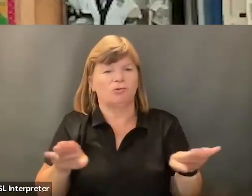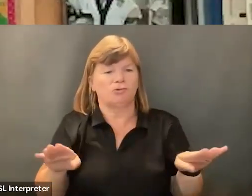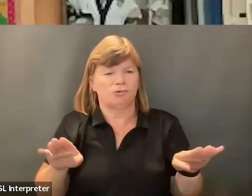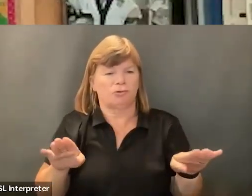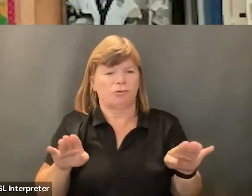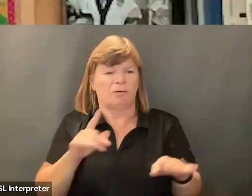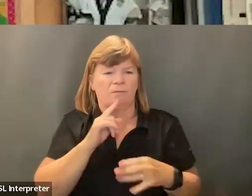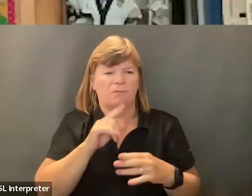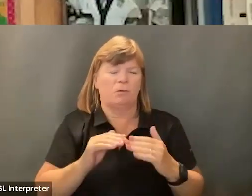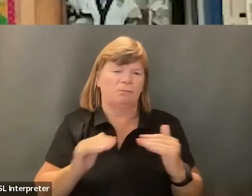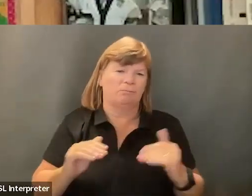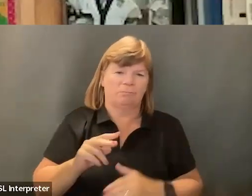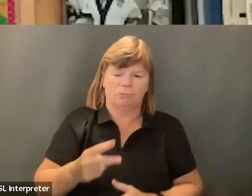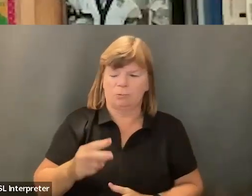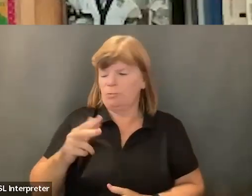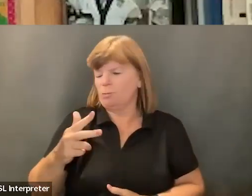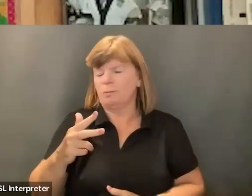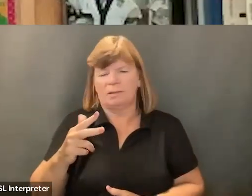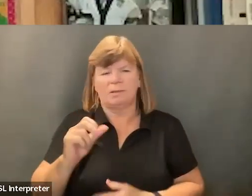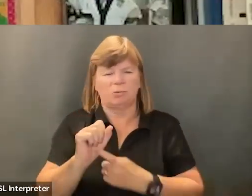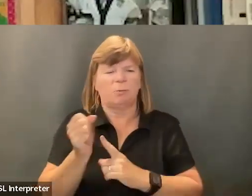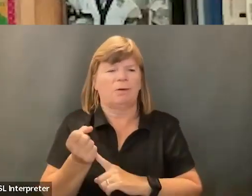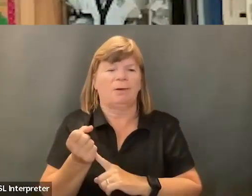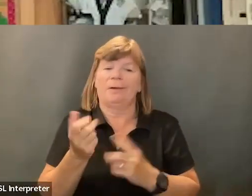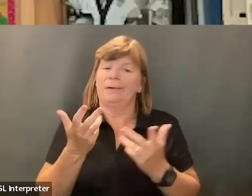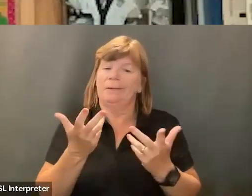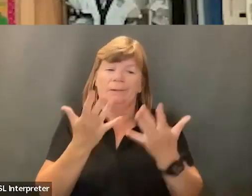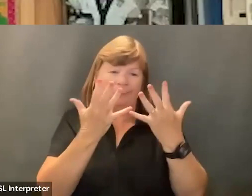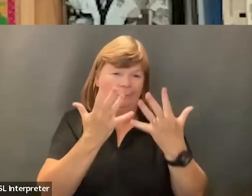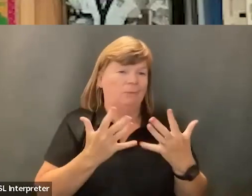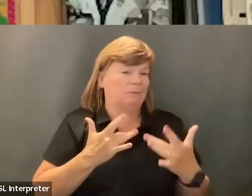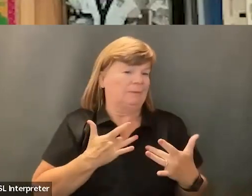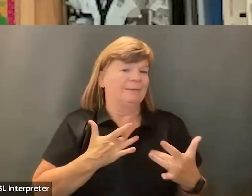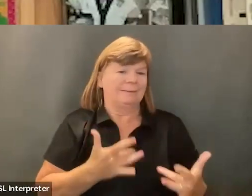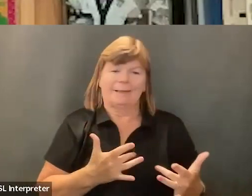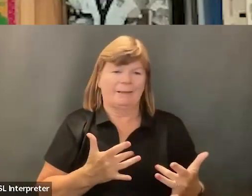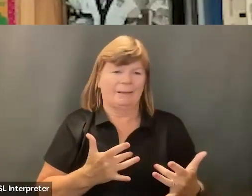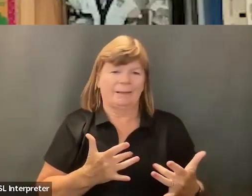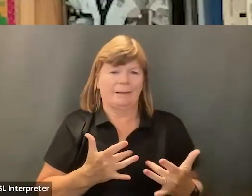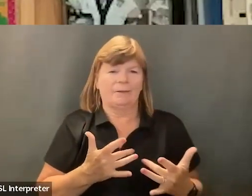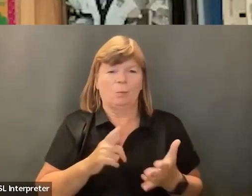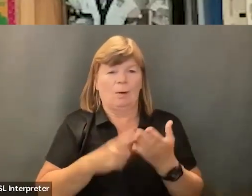two or tier three settings unfortunately it does often come at the expense of tier one